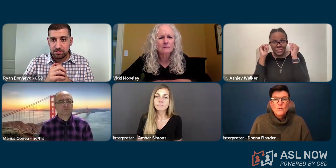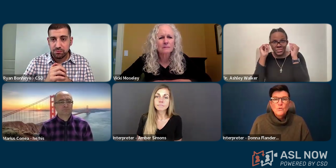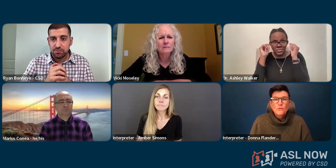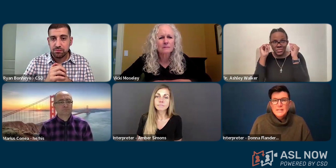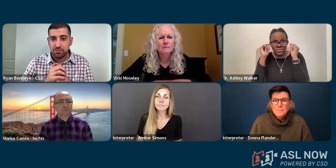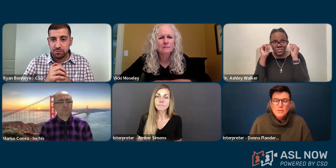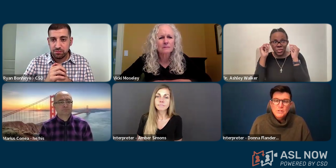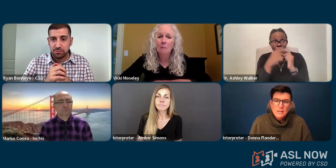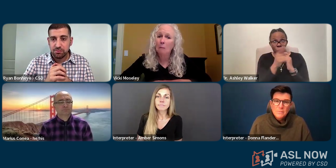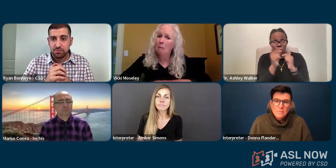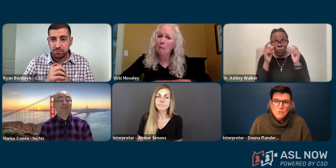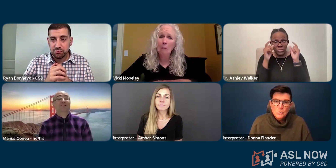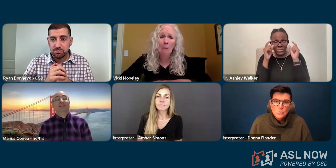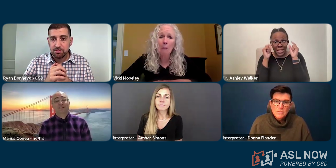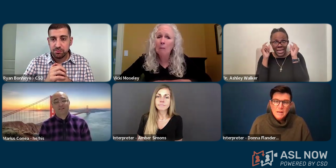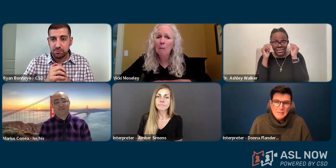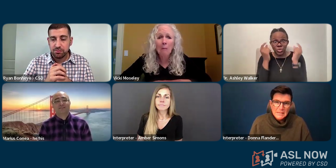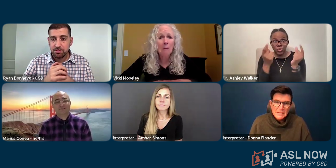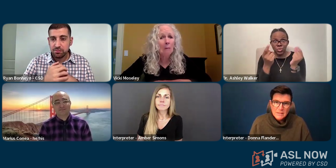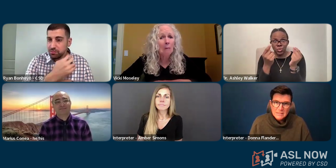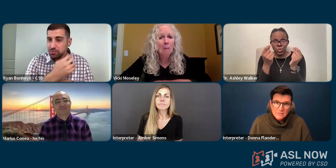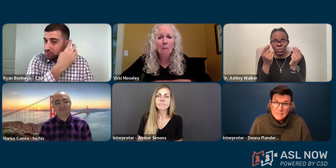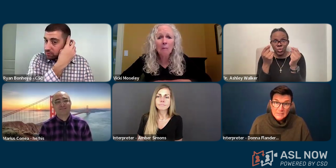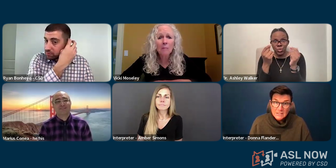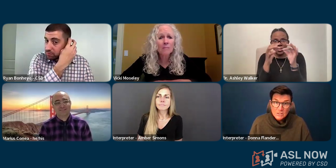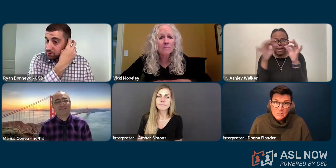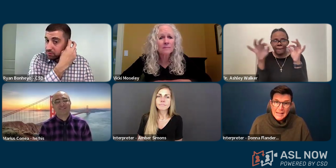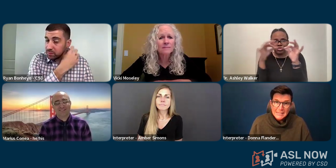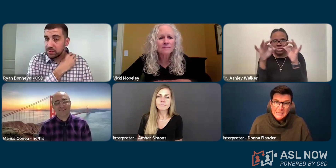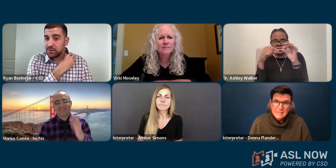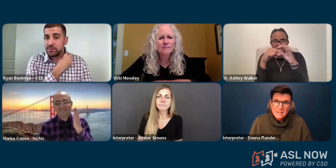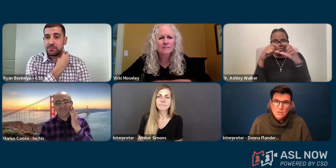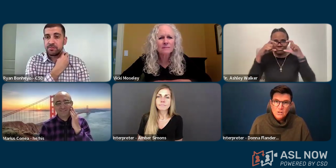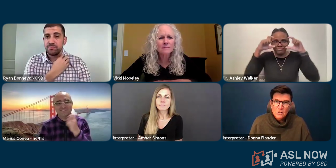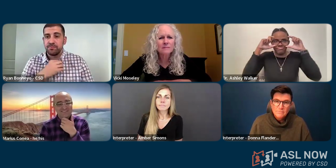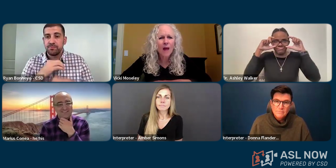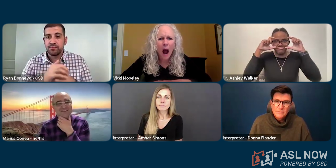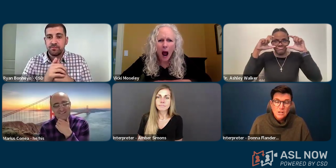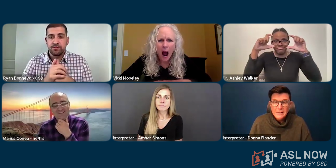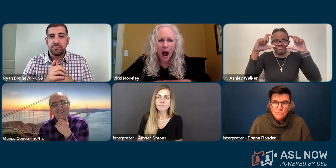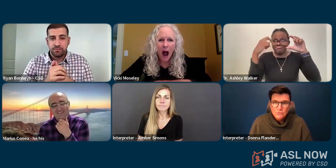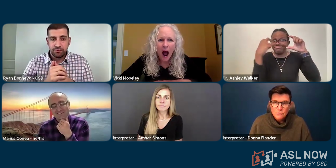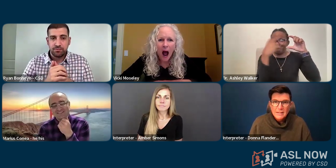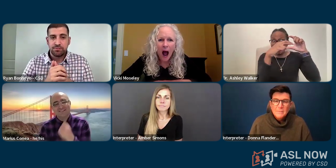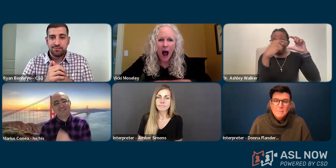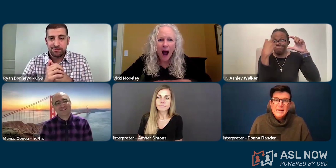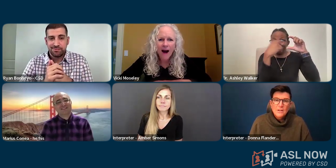So for example, there's a new company that's invented these new glasses that are called they're called x ray.